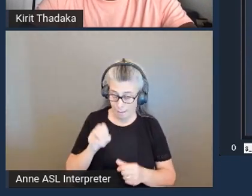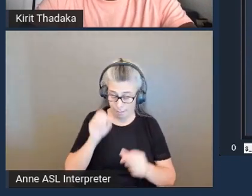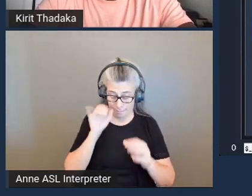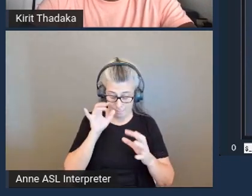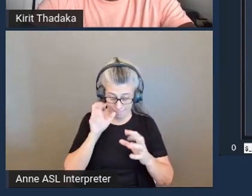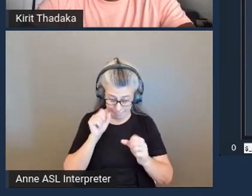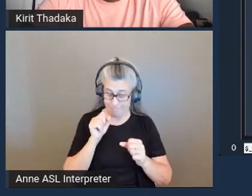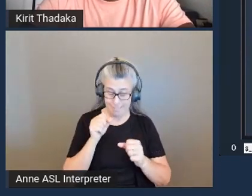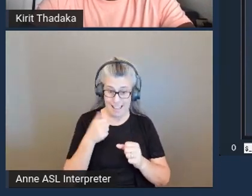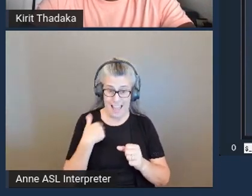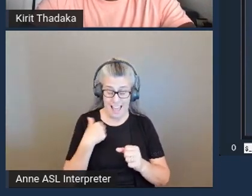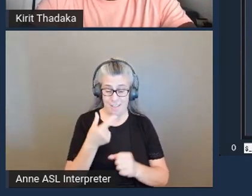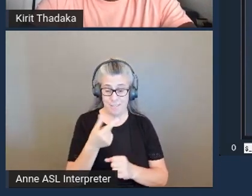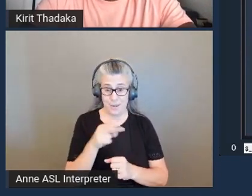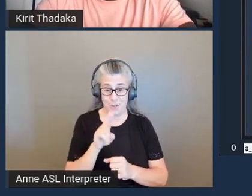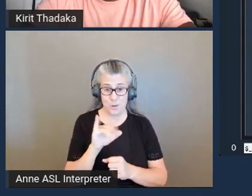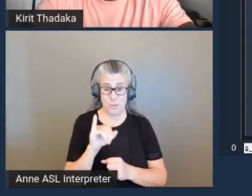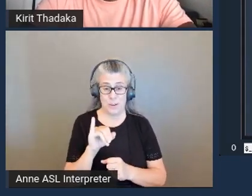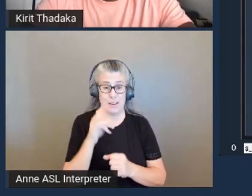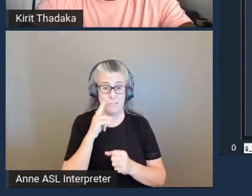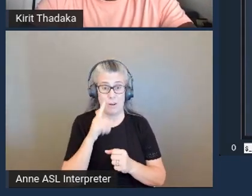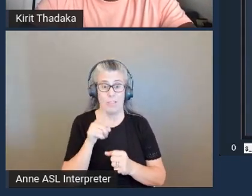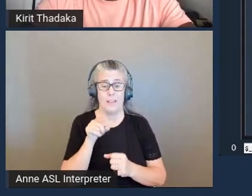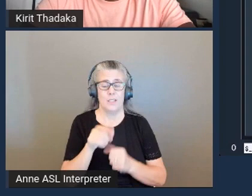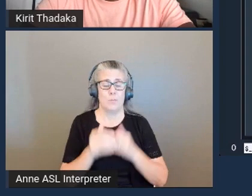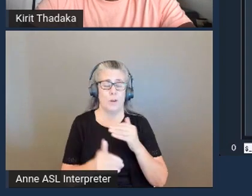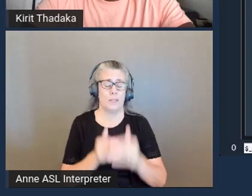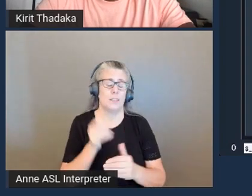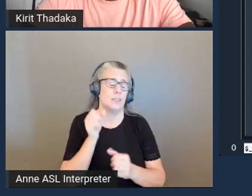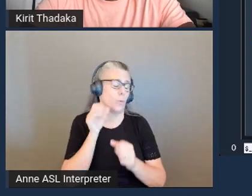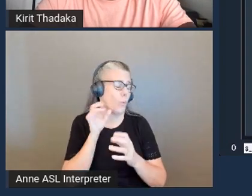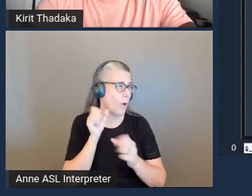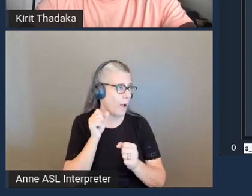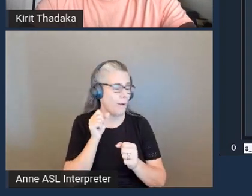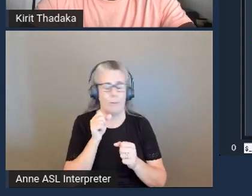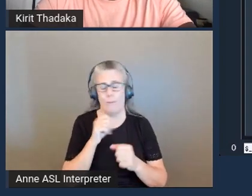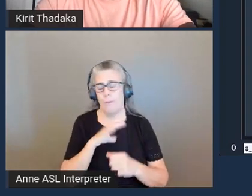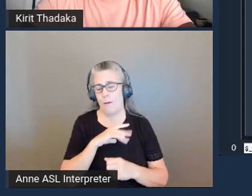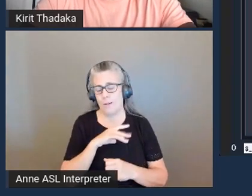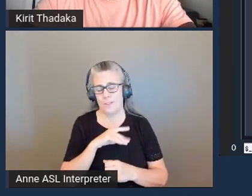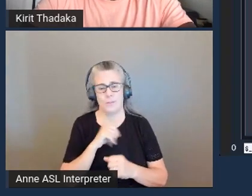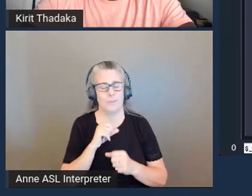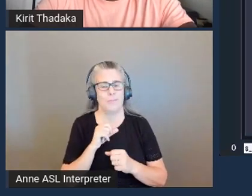as part of the service, it just, it makes me feel a little more comfortable. And what's happening to hear,